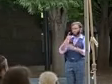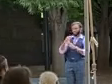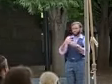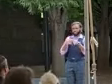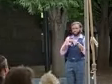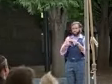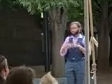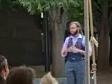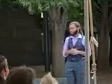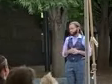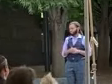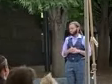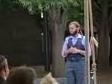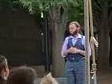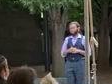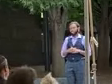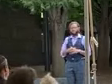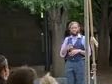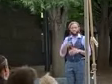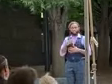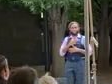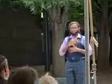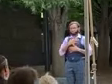I am very pleased to be a part of the FDR Memorial Legacy Committee.